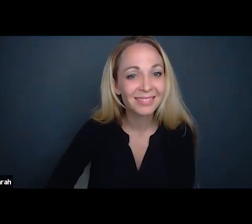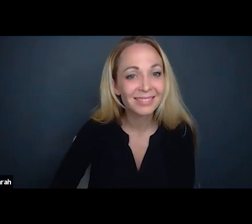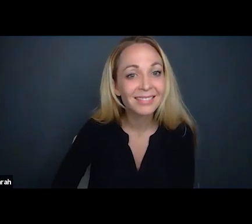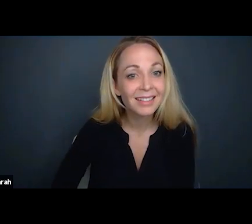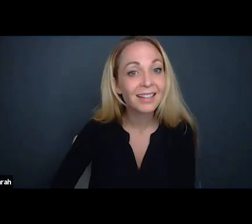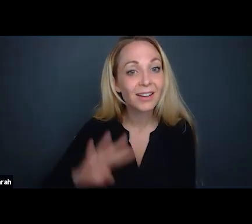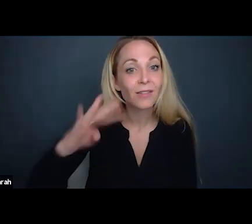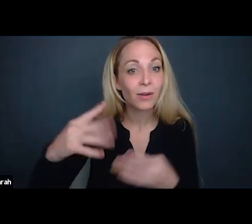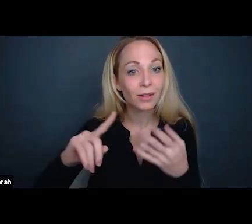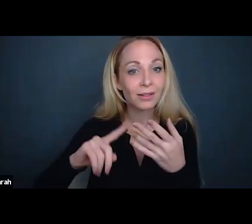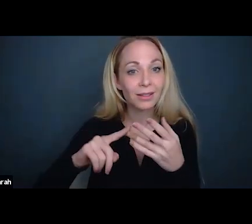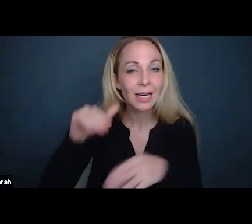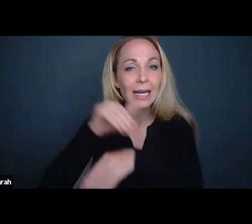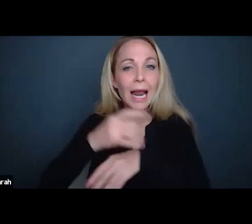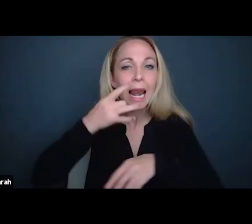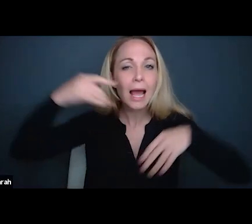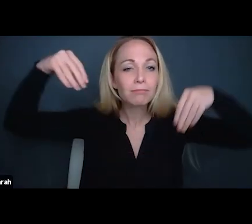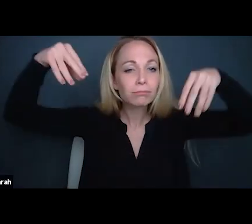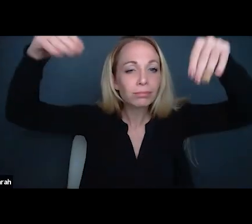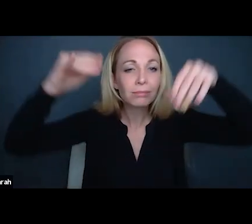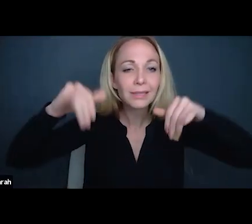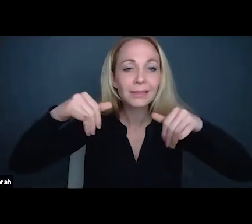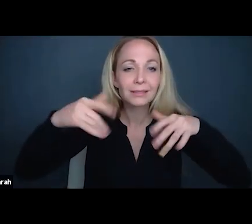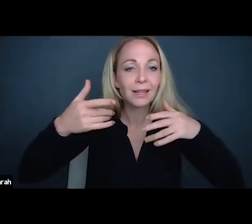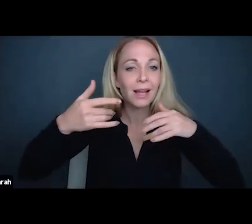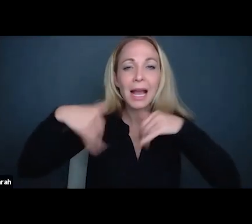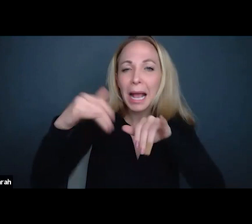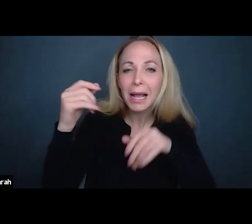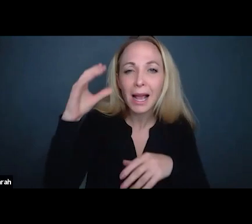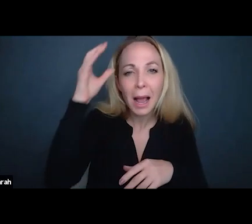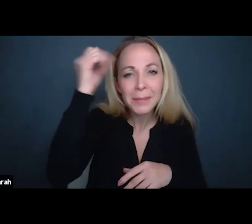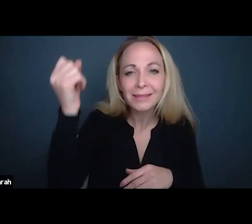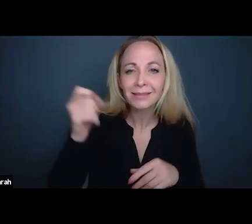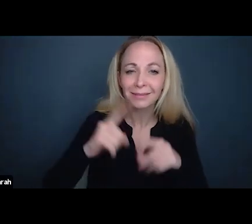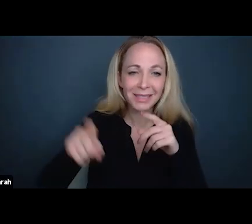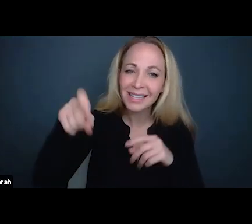The fourth is Night Lighting, which is common sense, but so necessary for safety and visibility